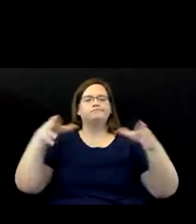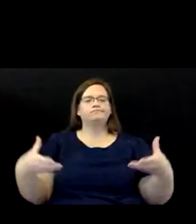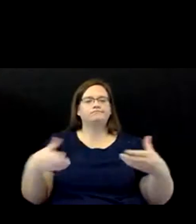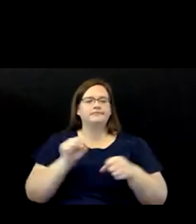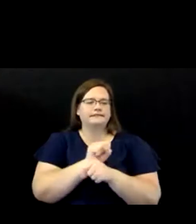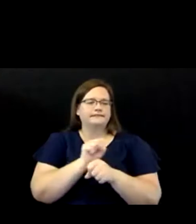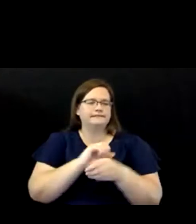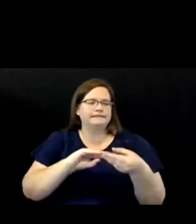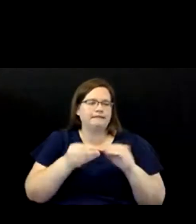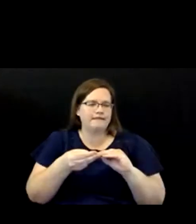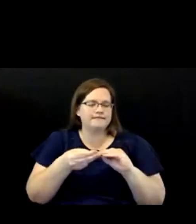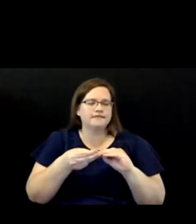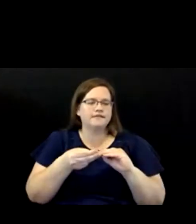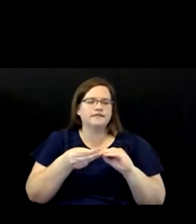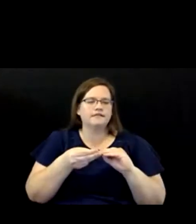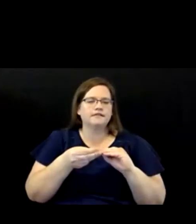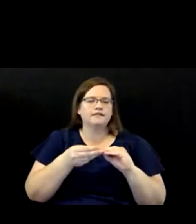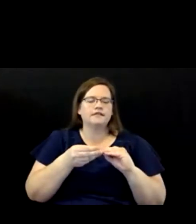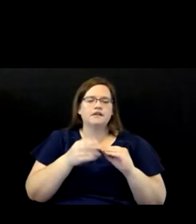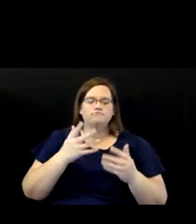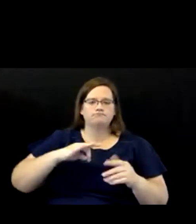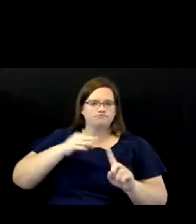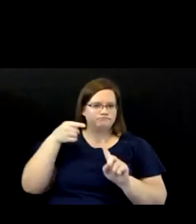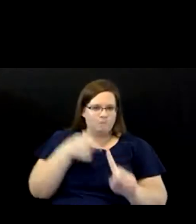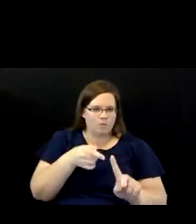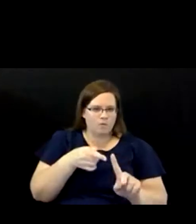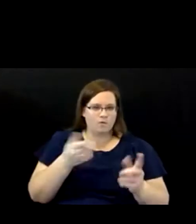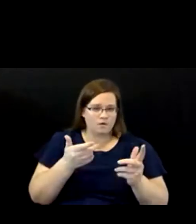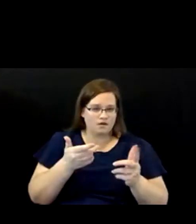of the things I want you to take away from this is, like I said, there's 352